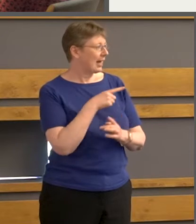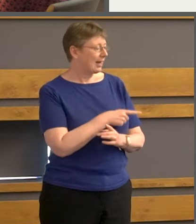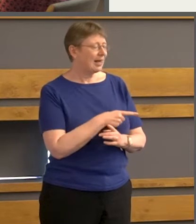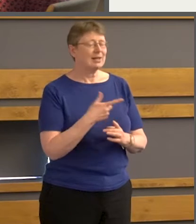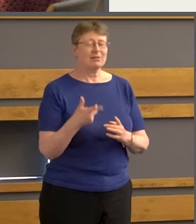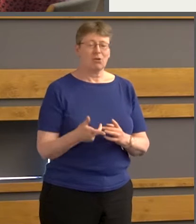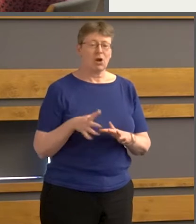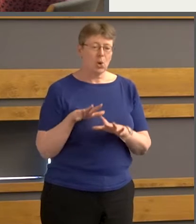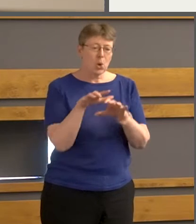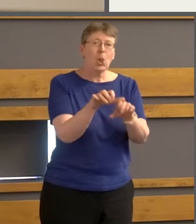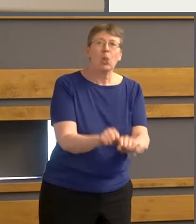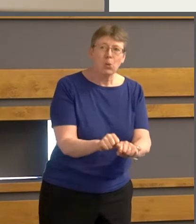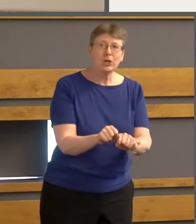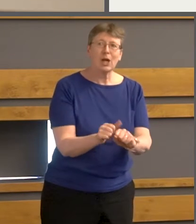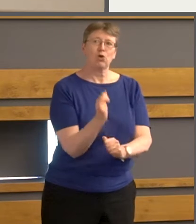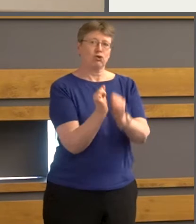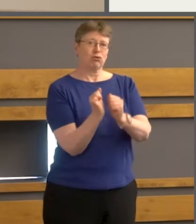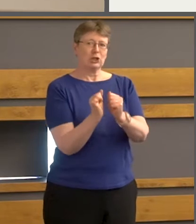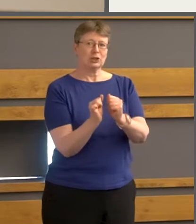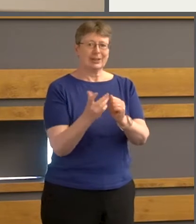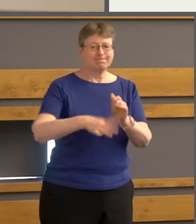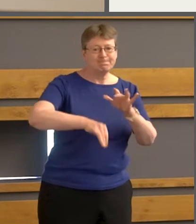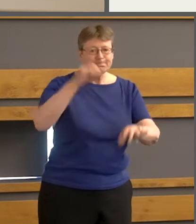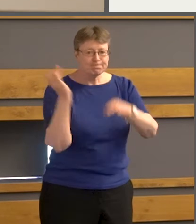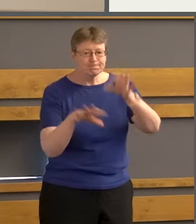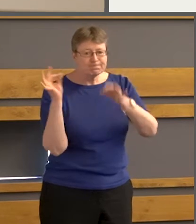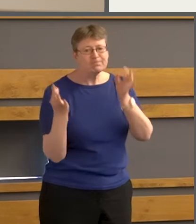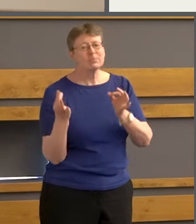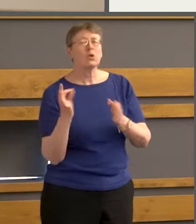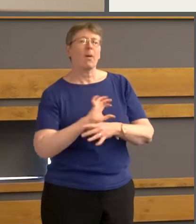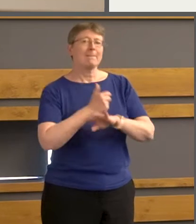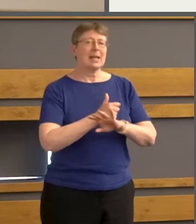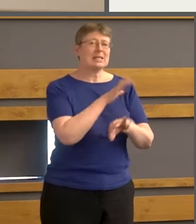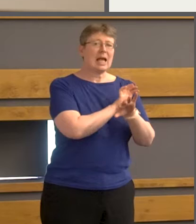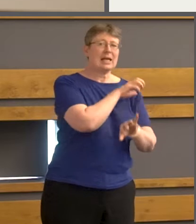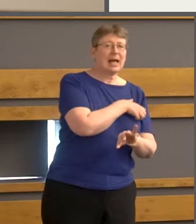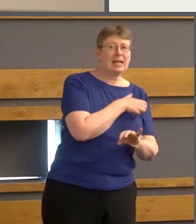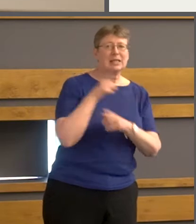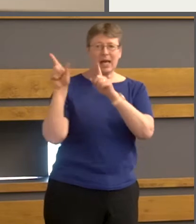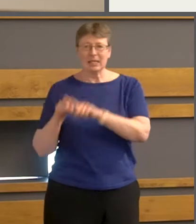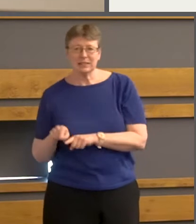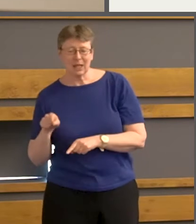and untether colonial constructs. Based between Canada and India, she works with drawing, textiles,